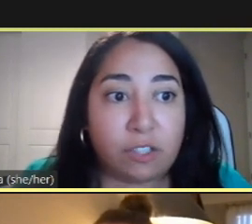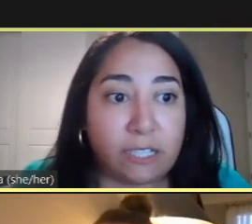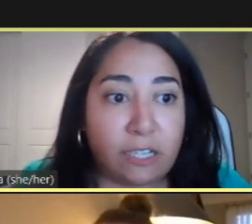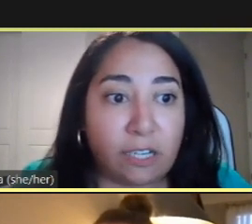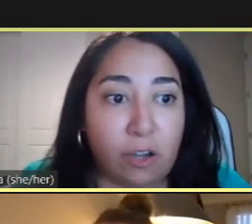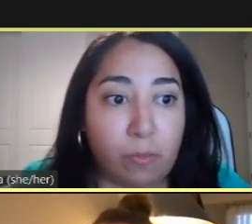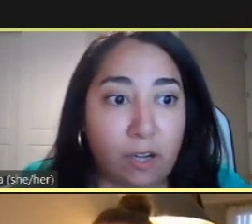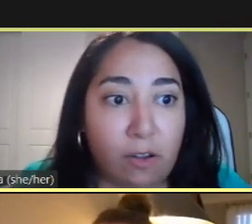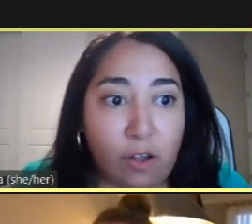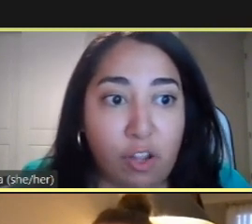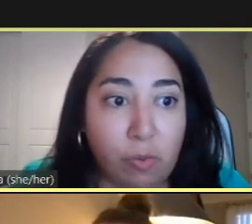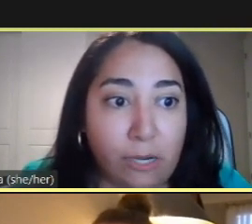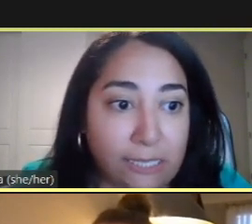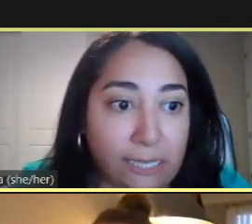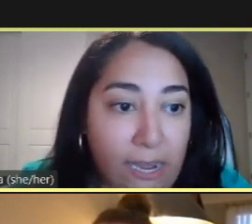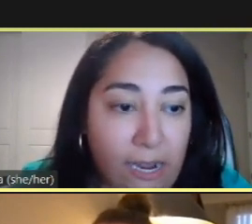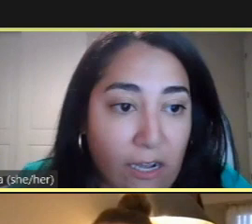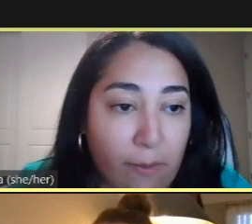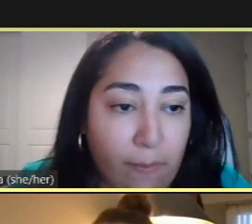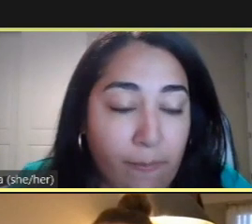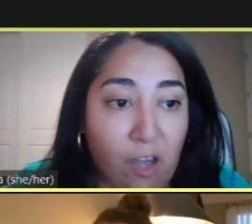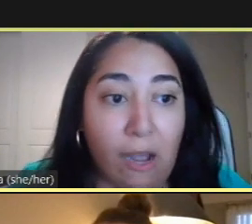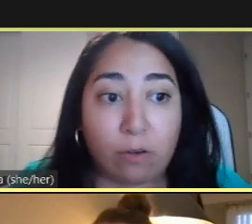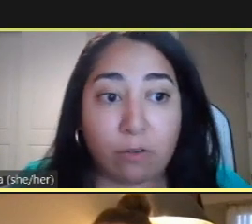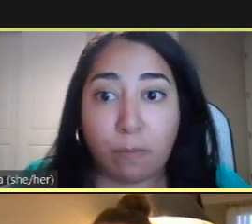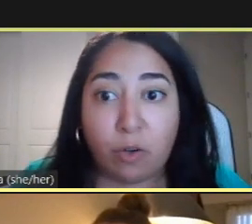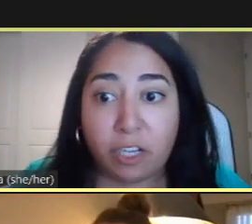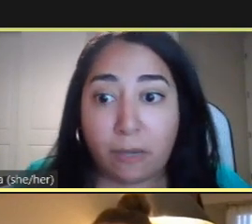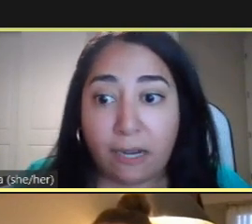When she's an interpreter, you can say 'Allow to Multi-Pin'.